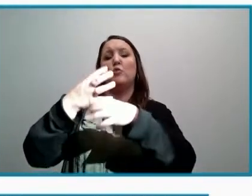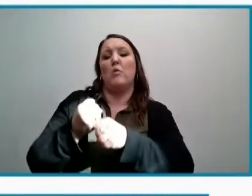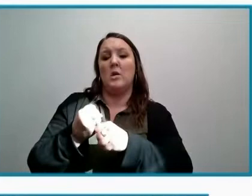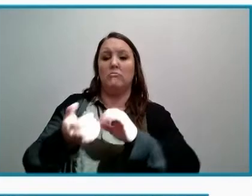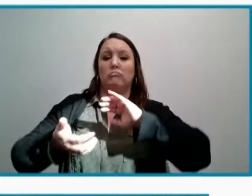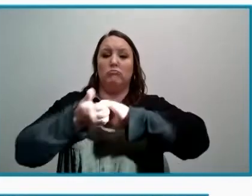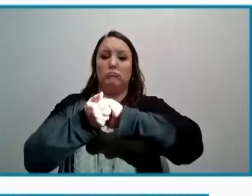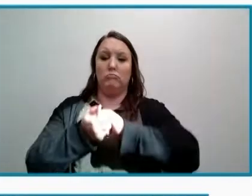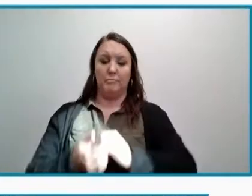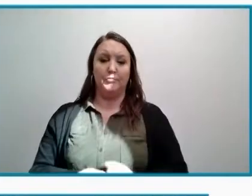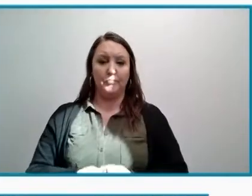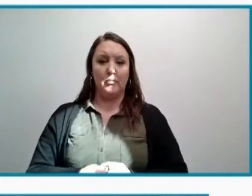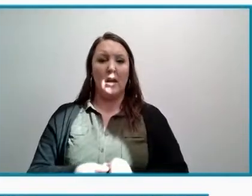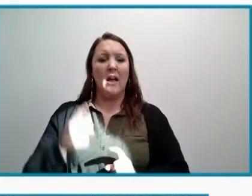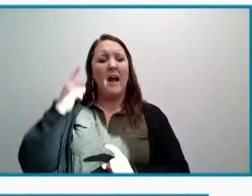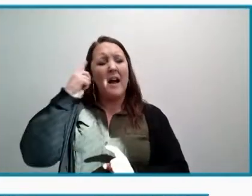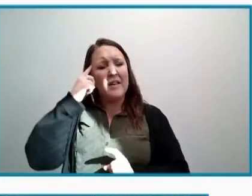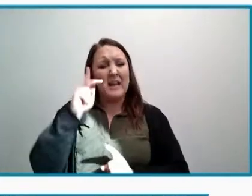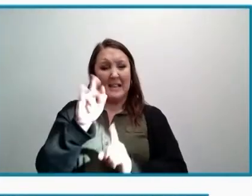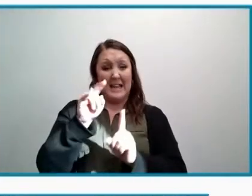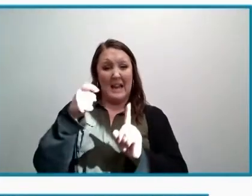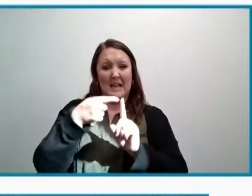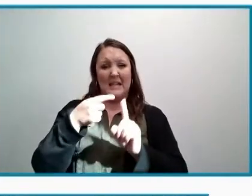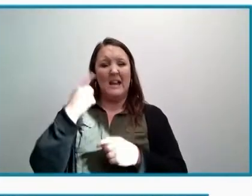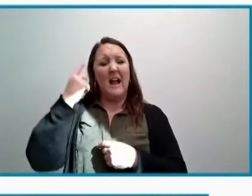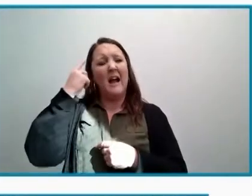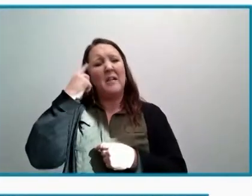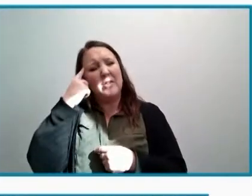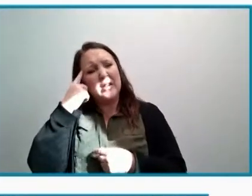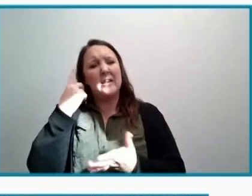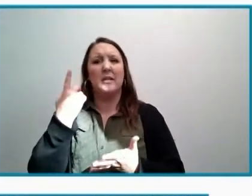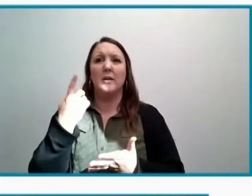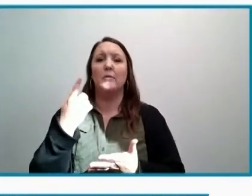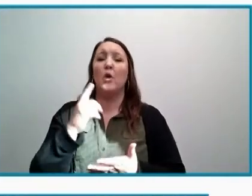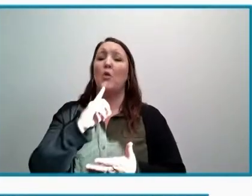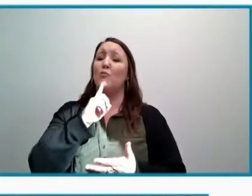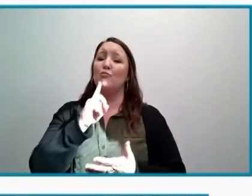I think a lot of it boils down to our initial connection